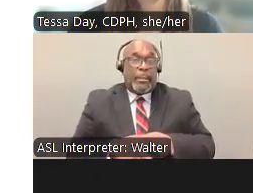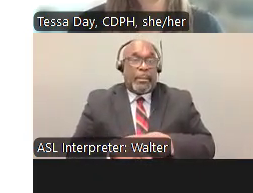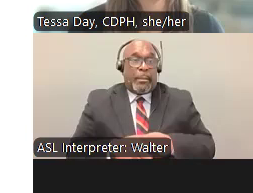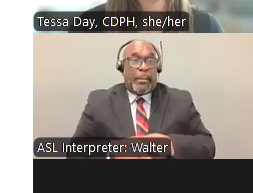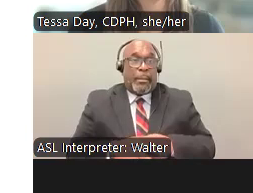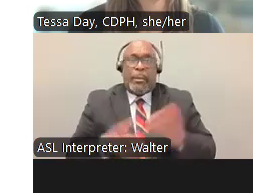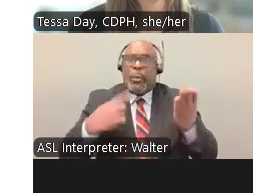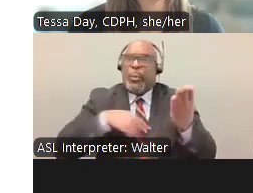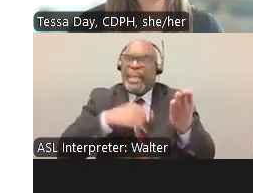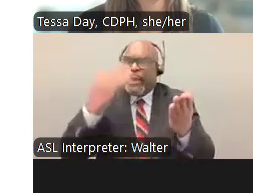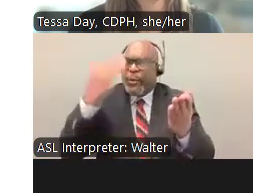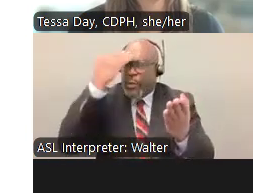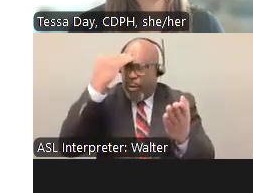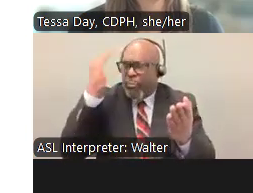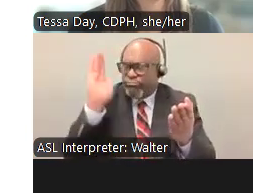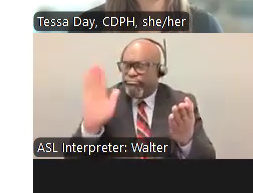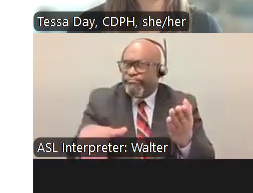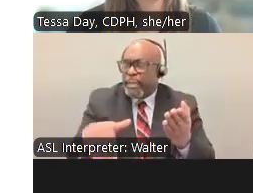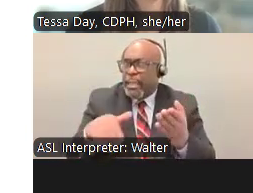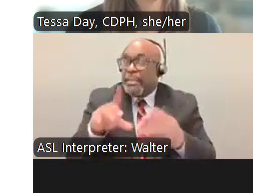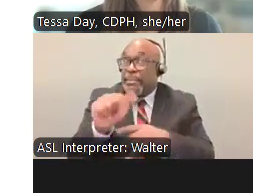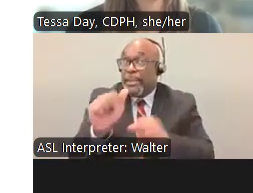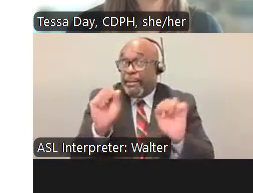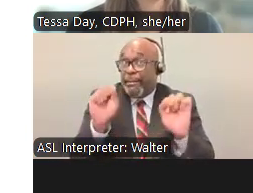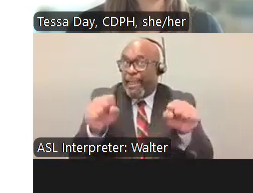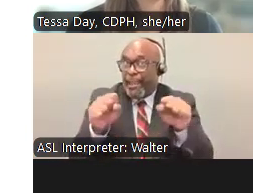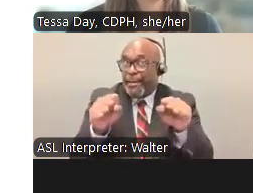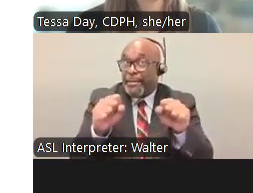We 13:19:51 know that disability can be 13:19:53 defined in many different ways,